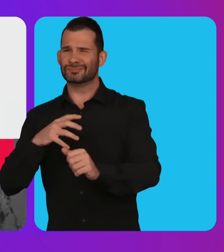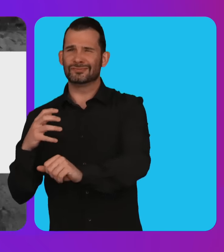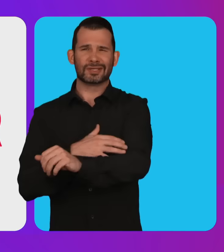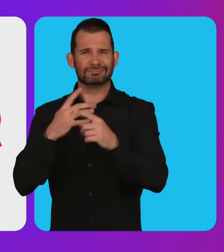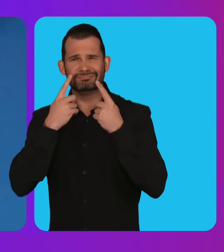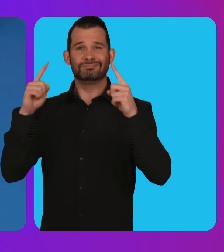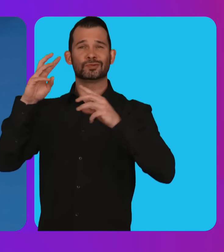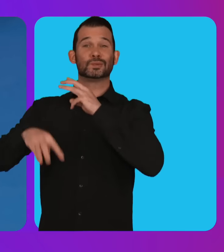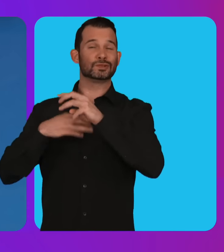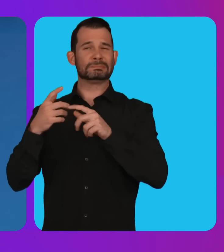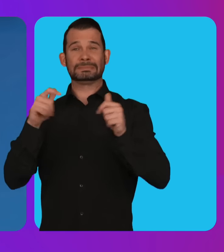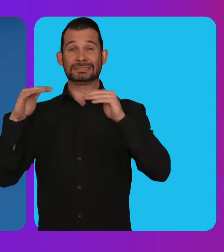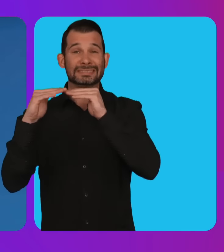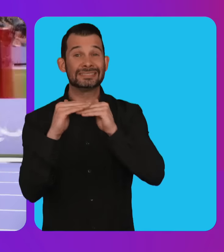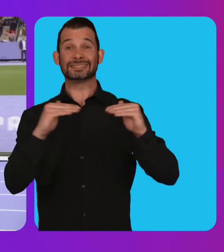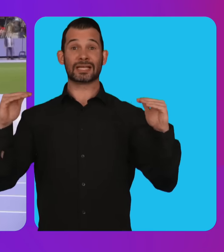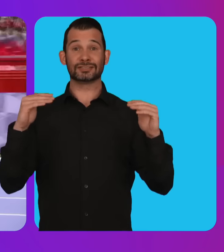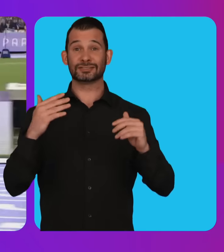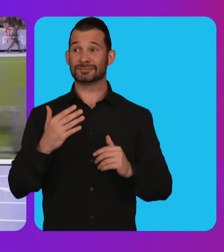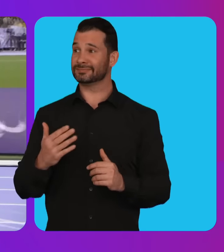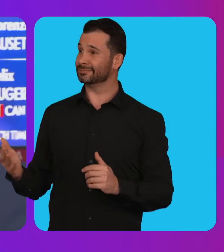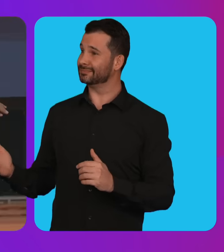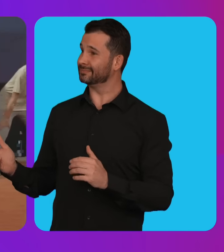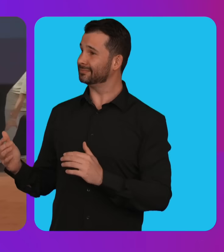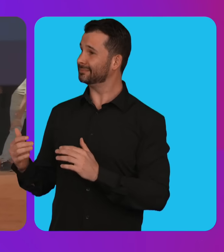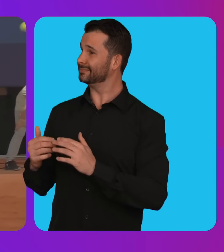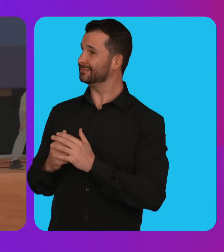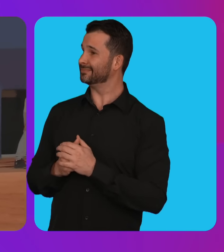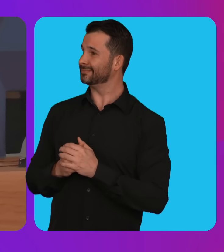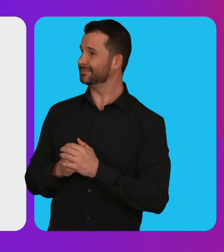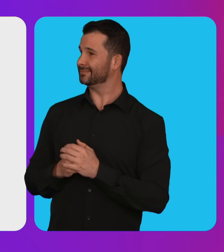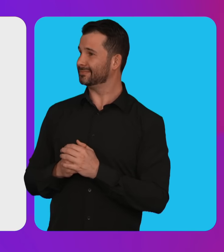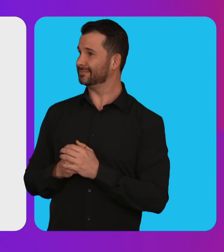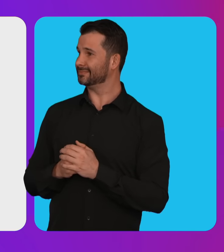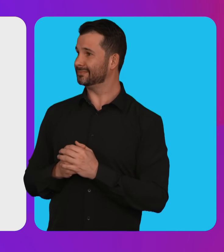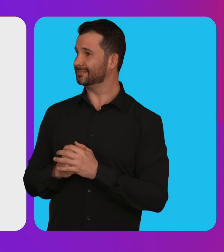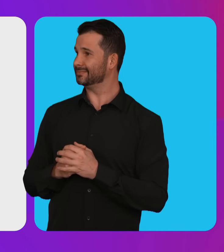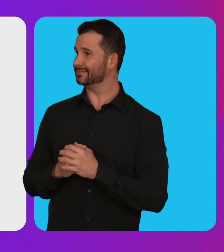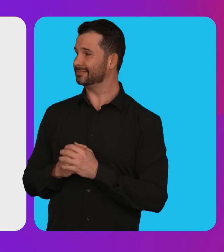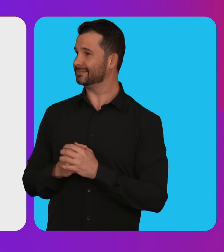From the triumphs on the world's biggest stage-- [CHATTER FROM TV]